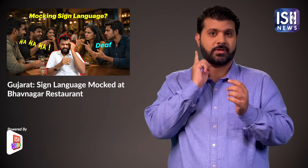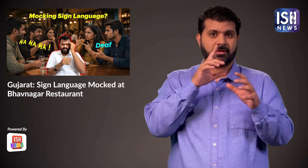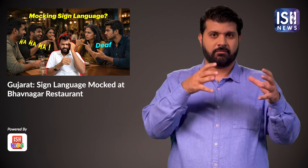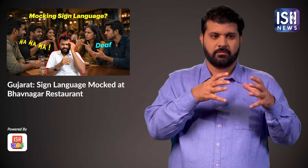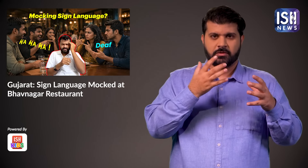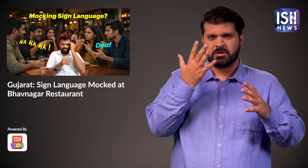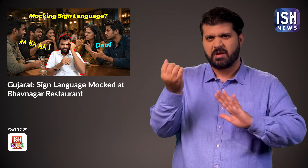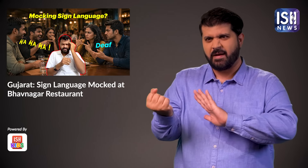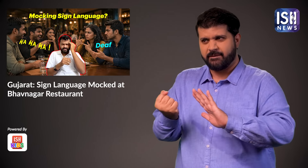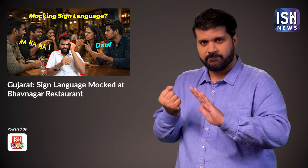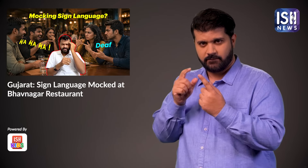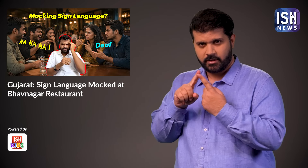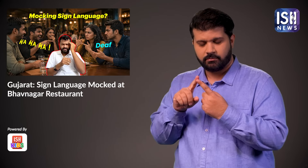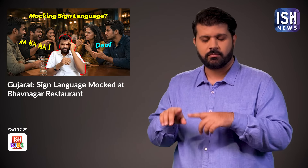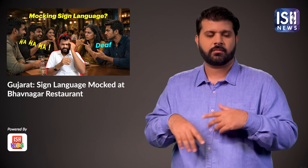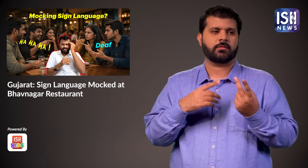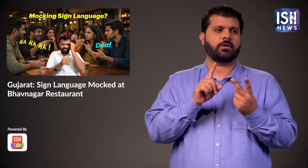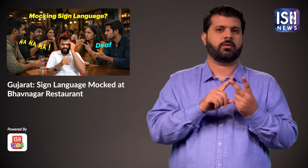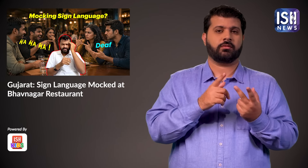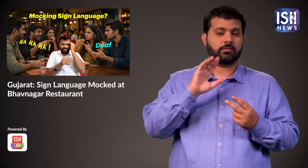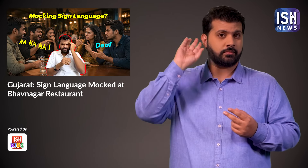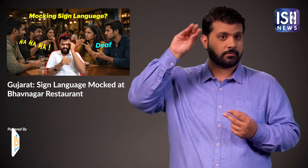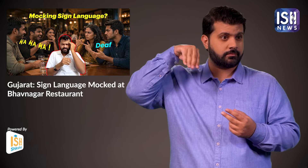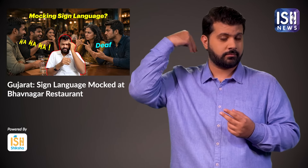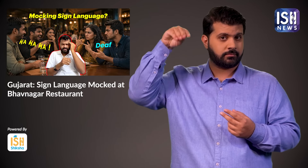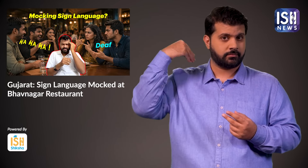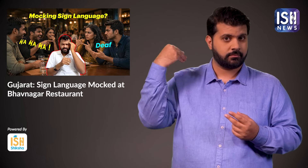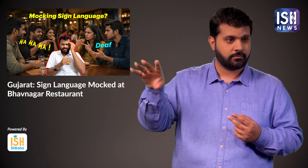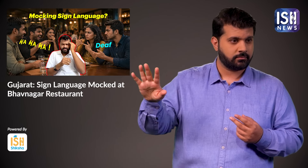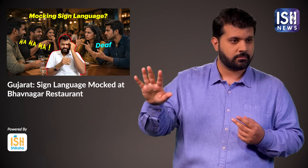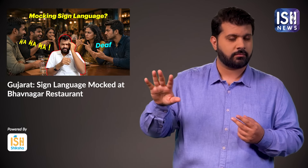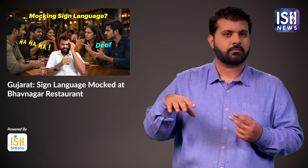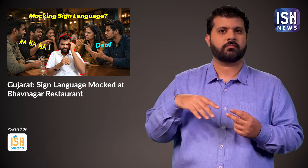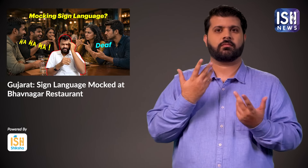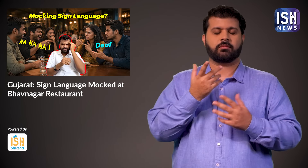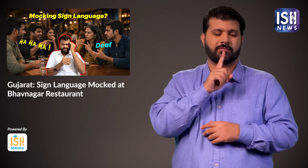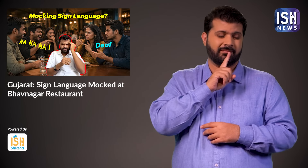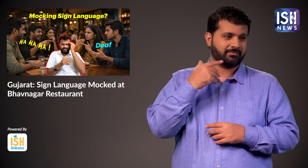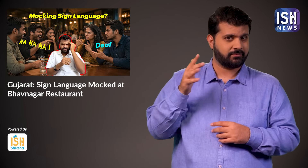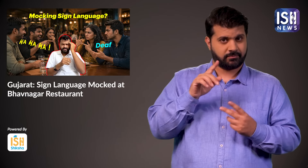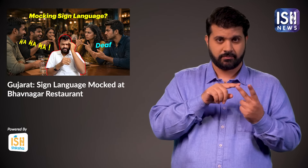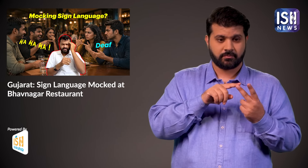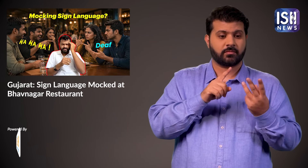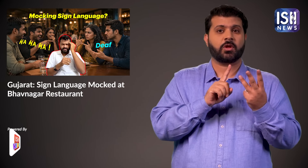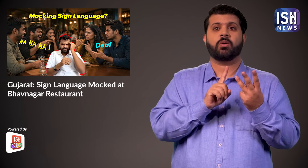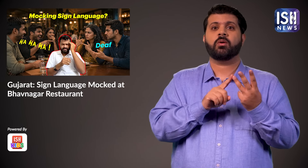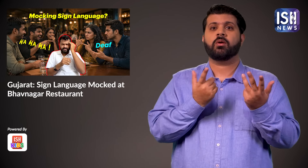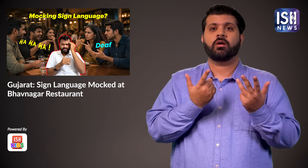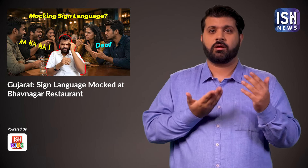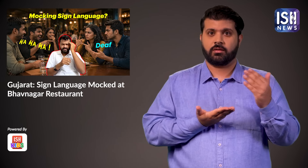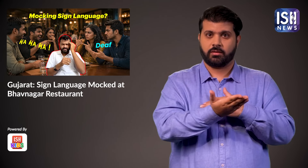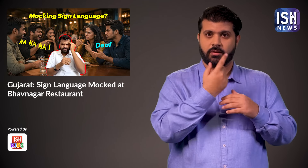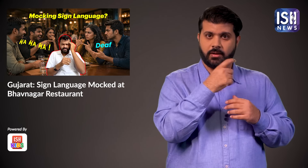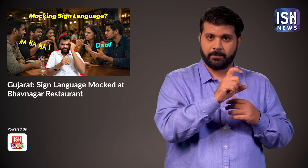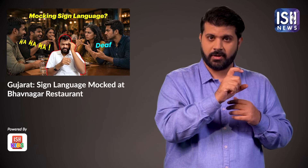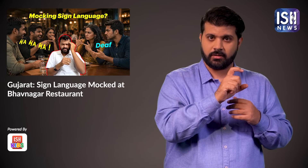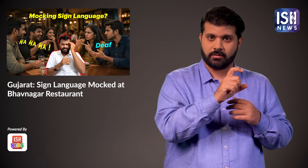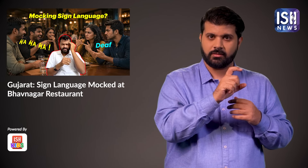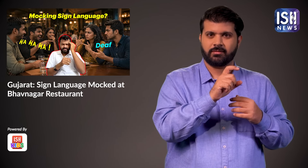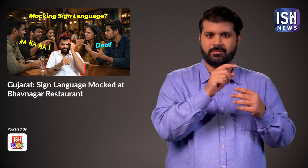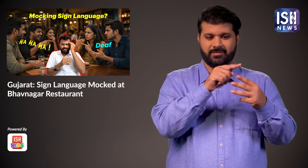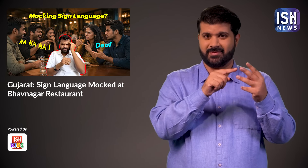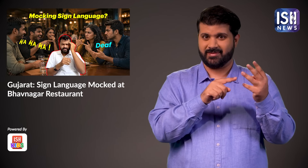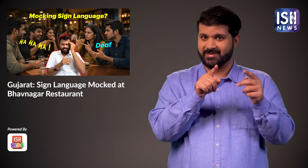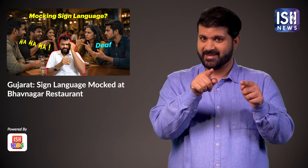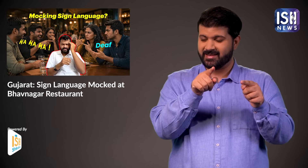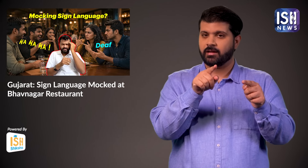Deaf group may feel like reacting physically. Some may forgive, and stay quiet. Others may file complaints.